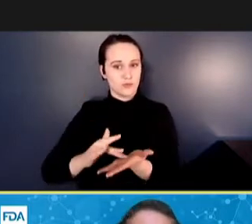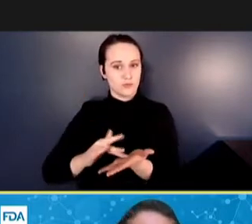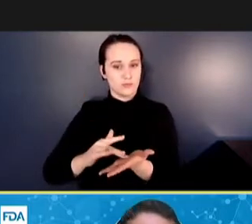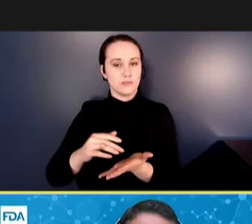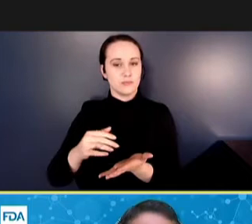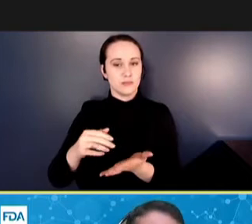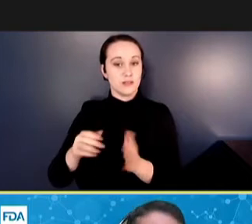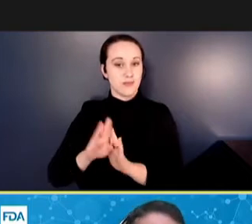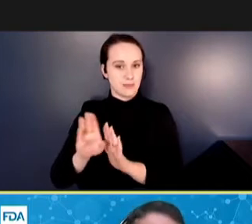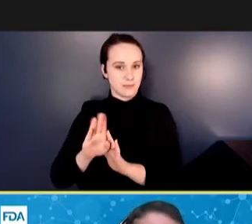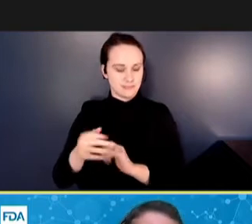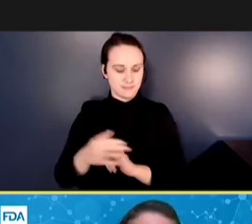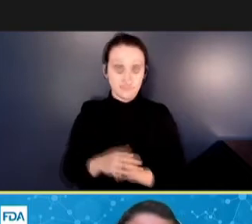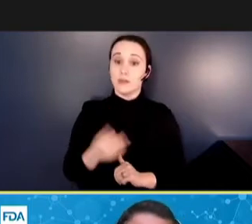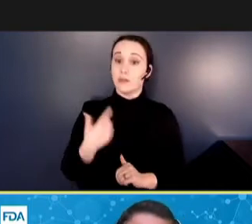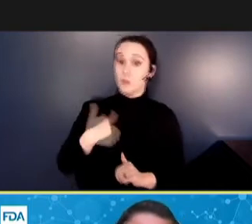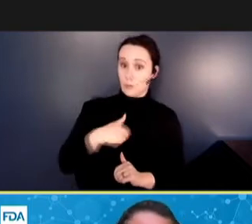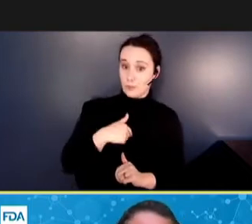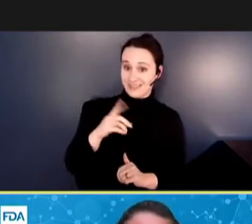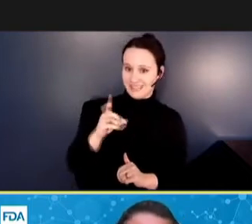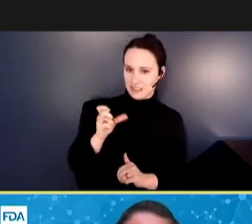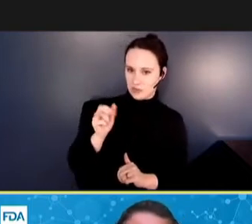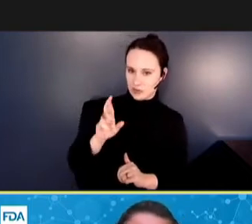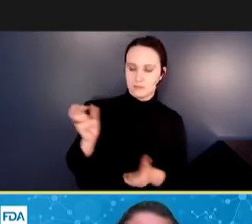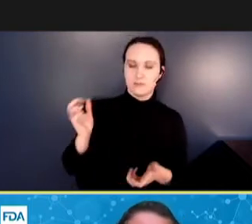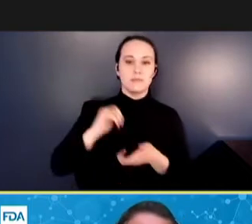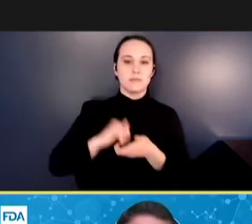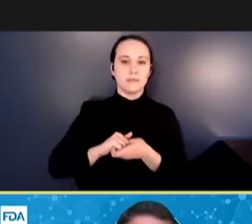in drug development. We in CDER in collaboration with the Center for Biologic Evaluation Research,